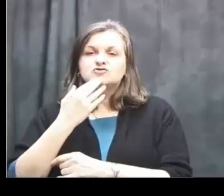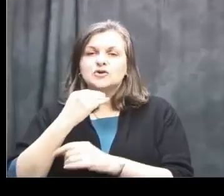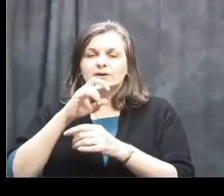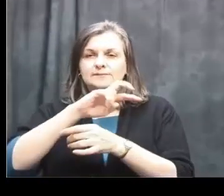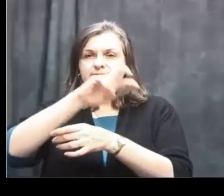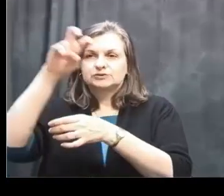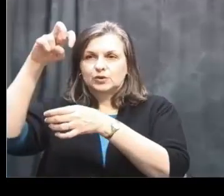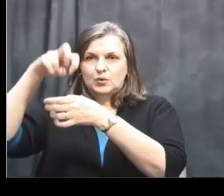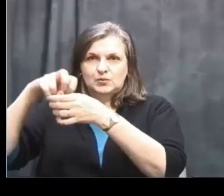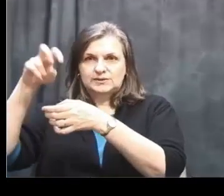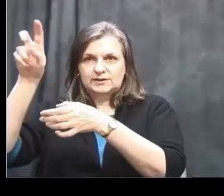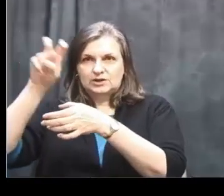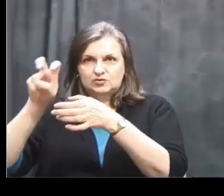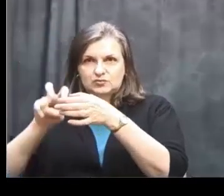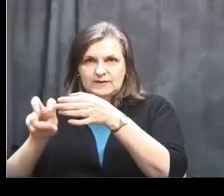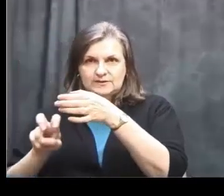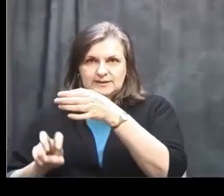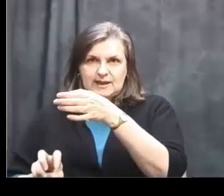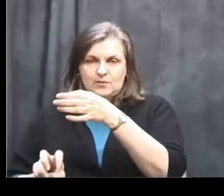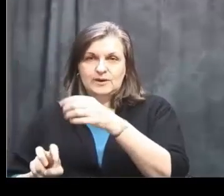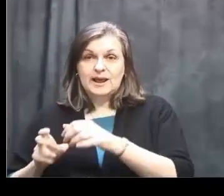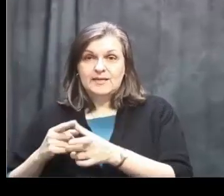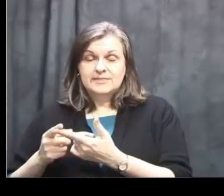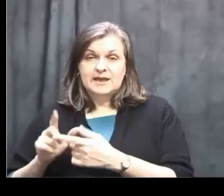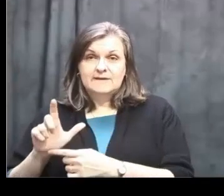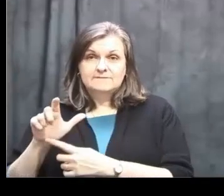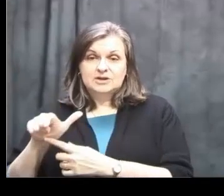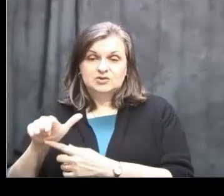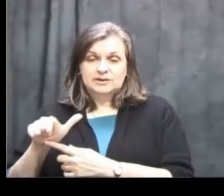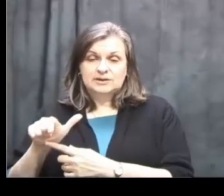vascular tissue. Sugar is gonna move down the phloem